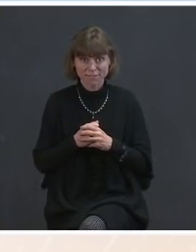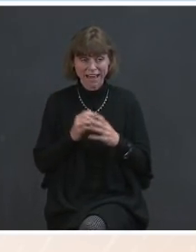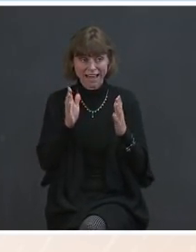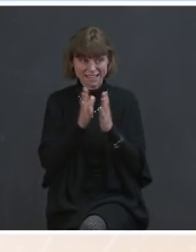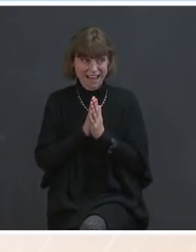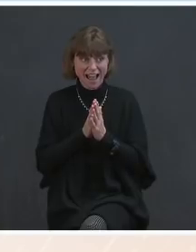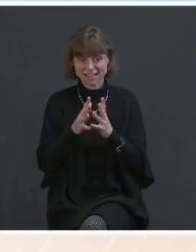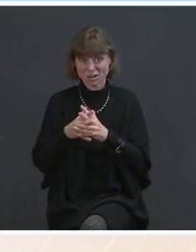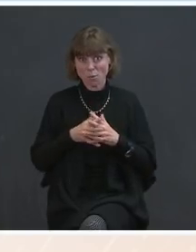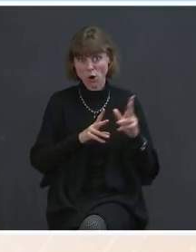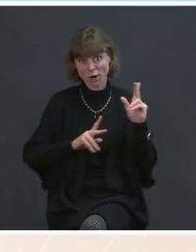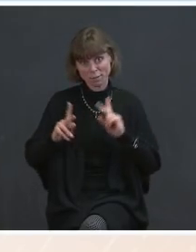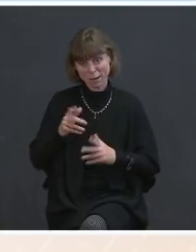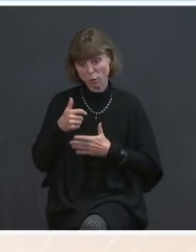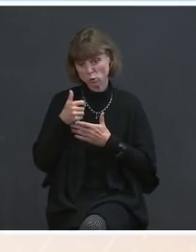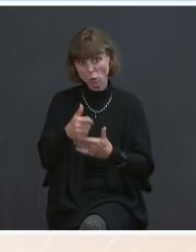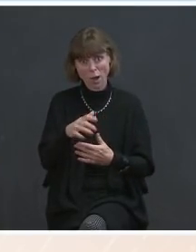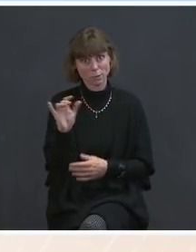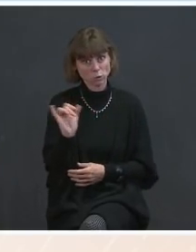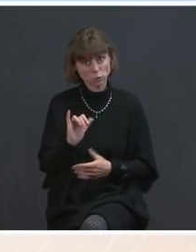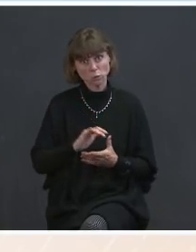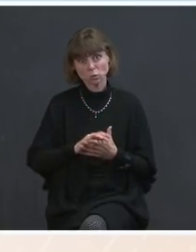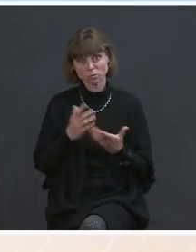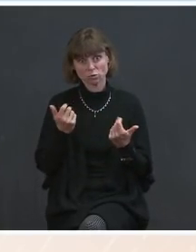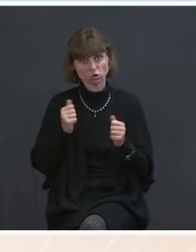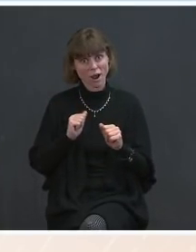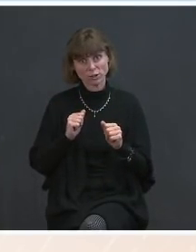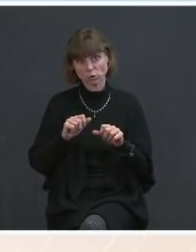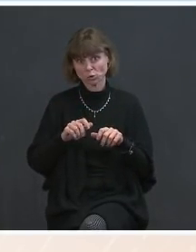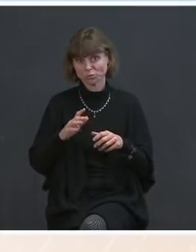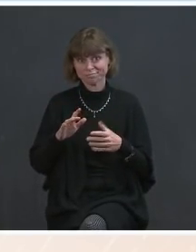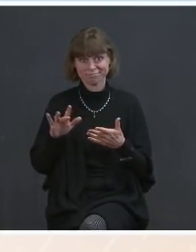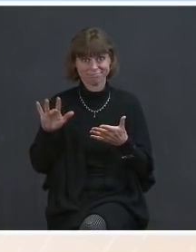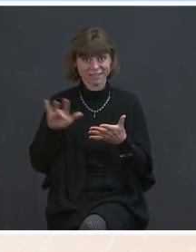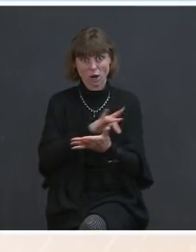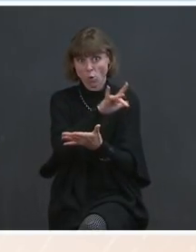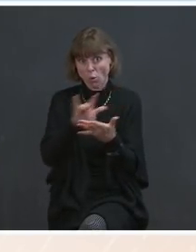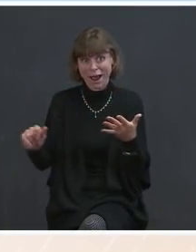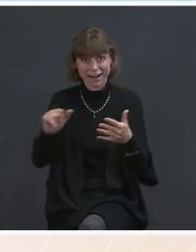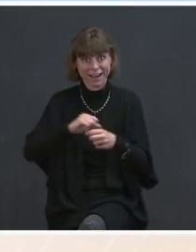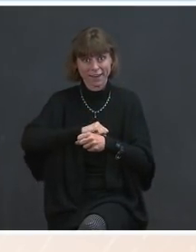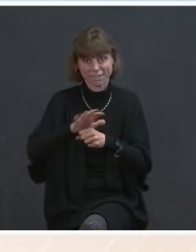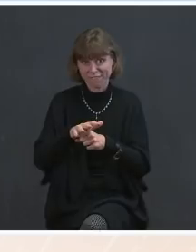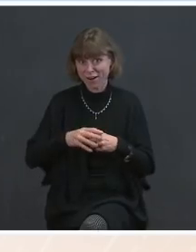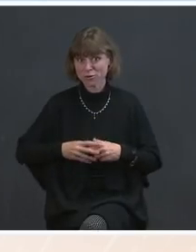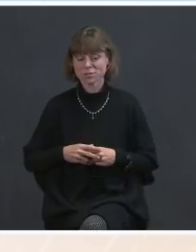to help quickly beat the virus, and he's directed OSHA to determine if any emergency -- if an emergency temporary standard